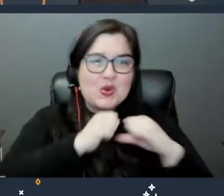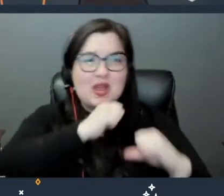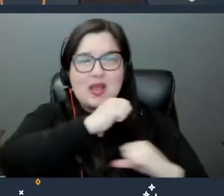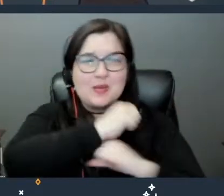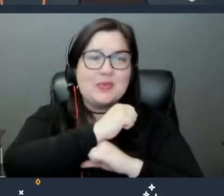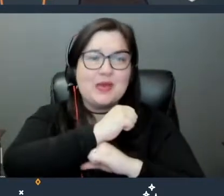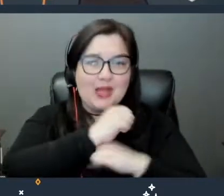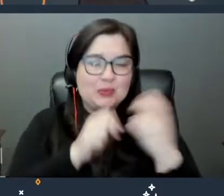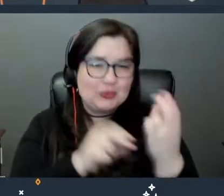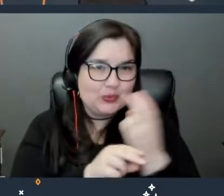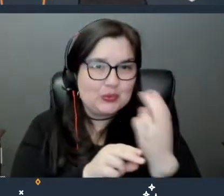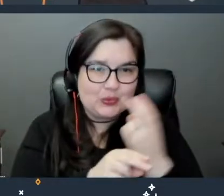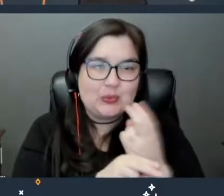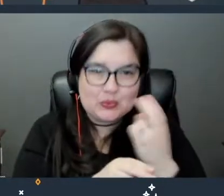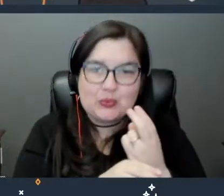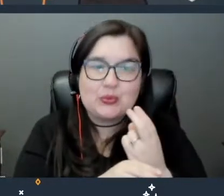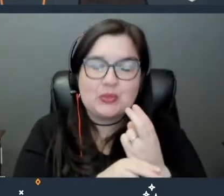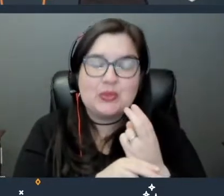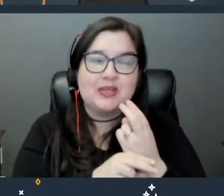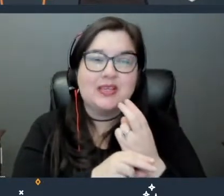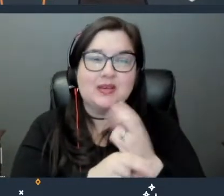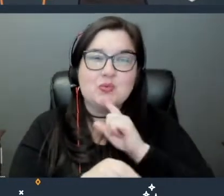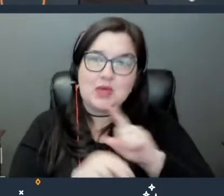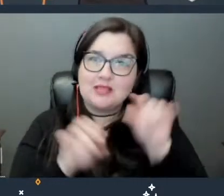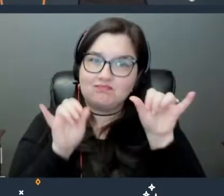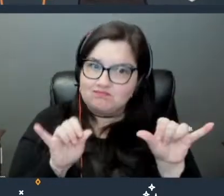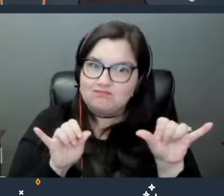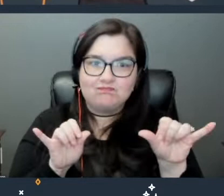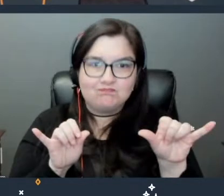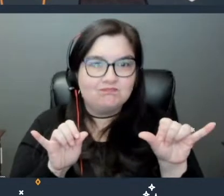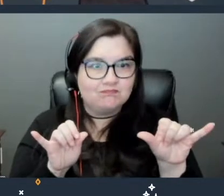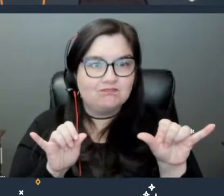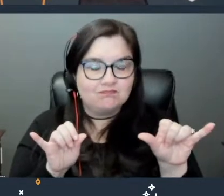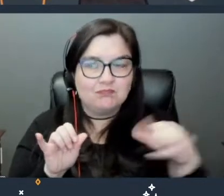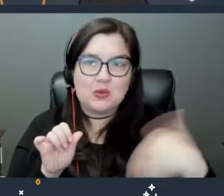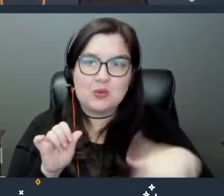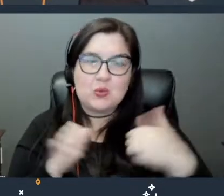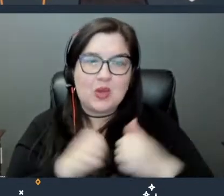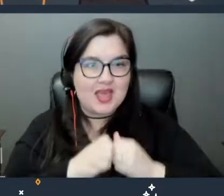when we started building the service still remain pretty true today. We launched saying that S3 provides